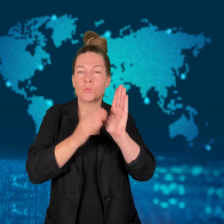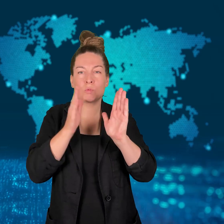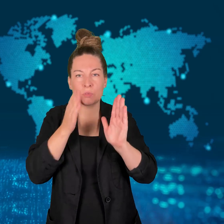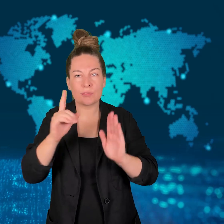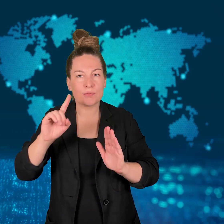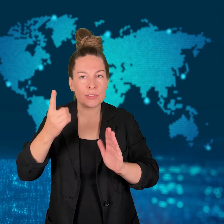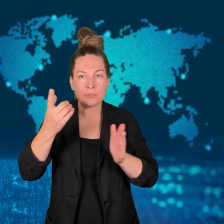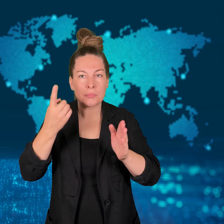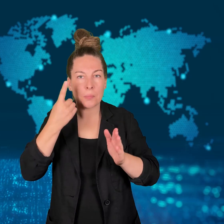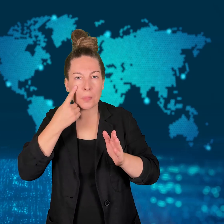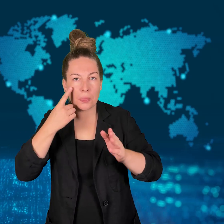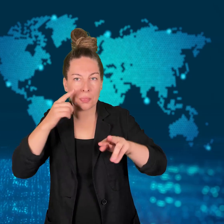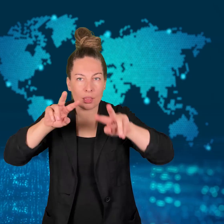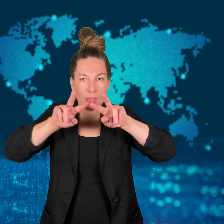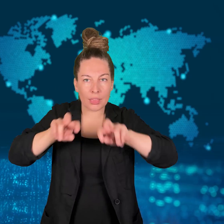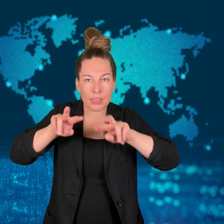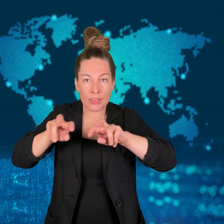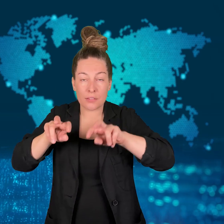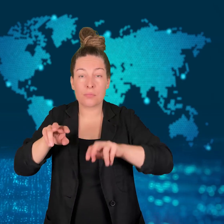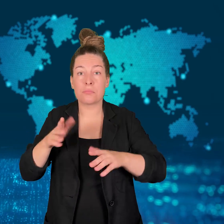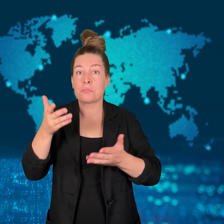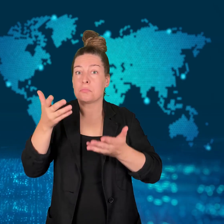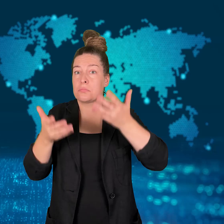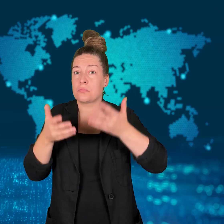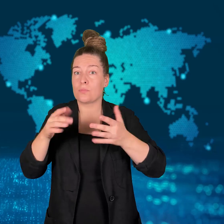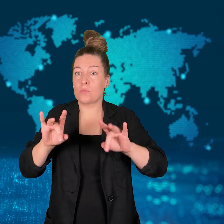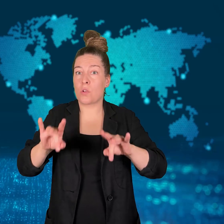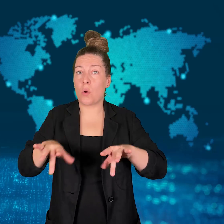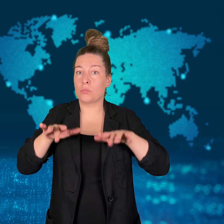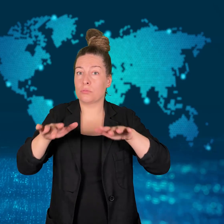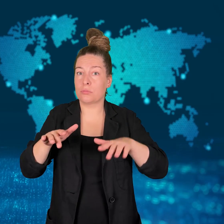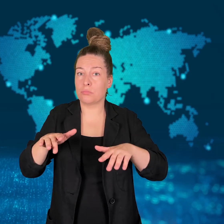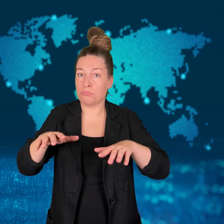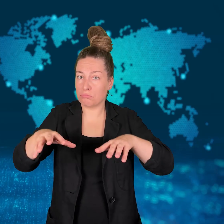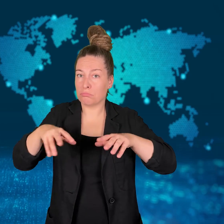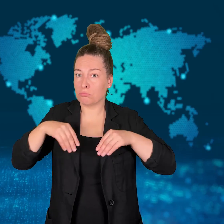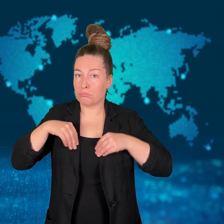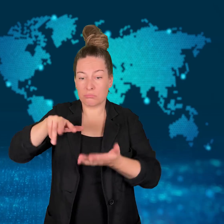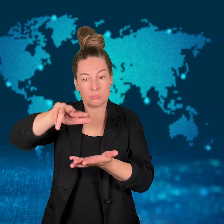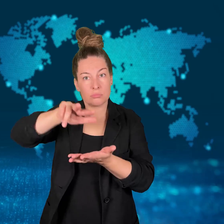the age minimum laws in place.